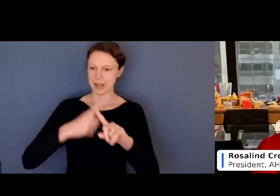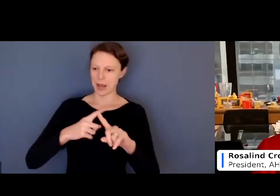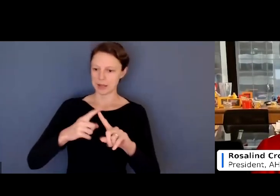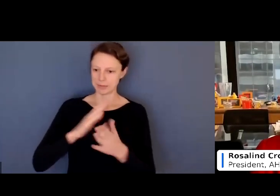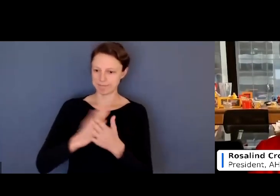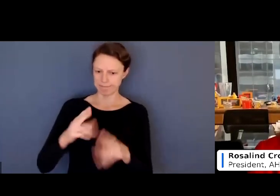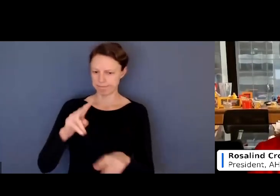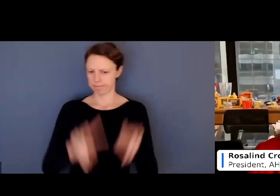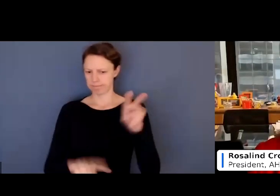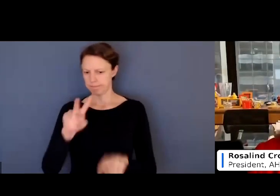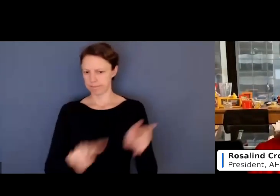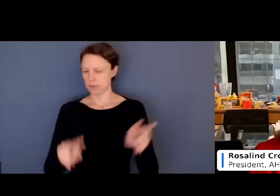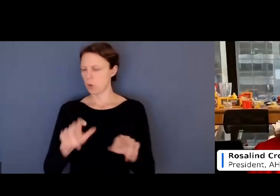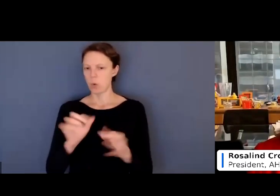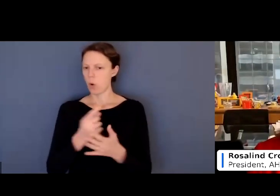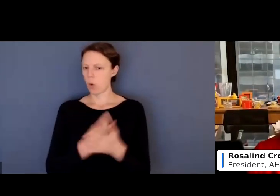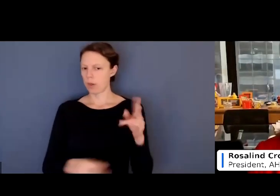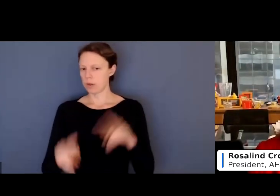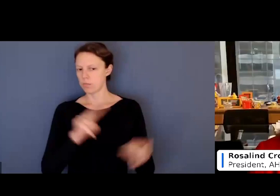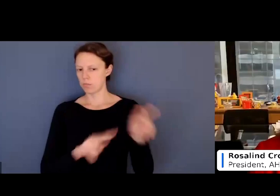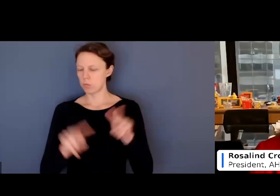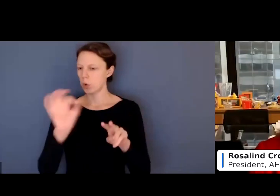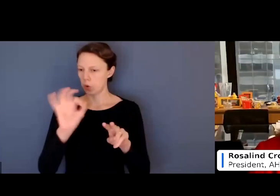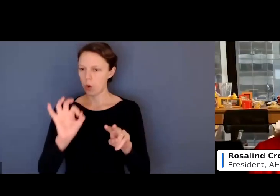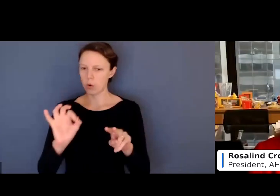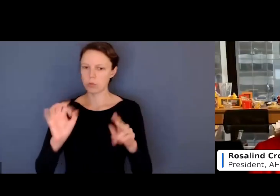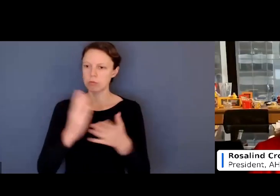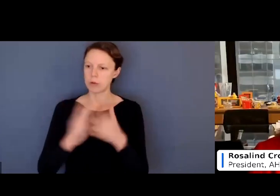It is an invitation to all of us to examine our roles